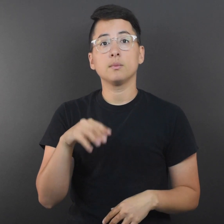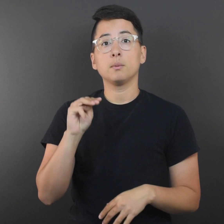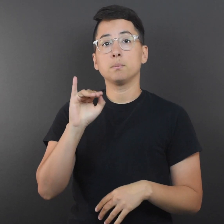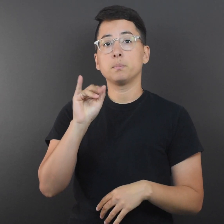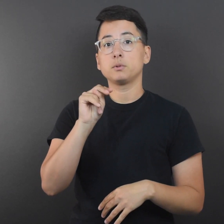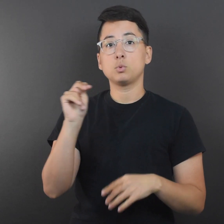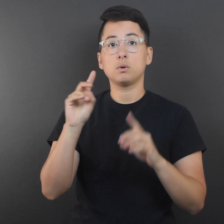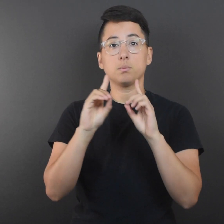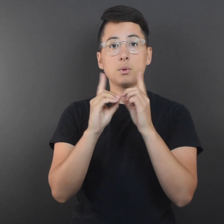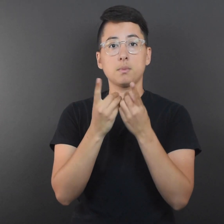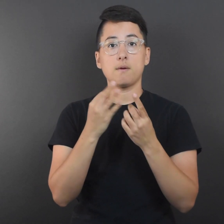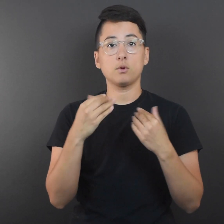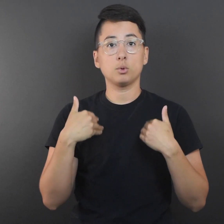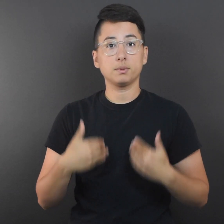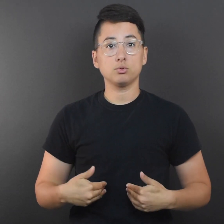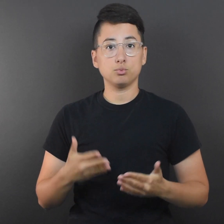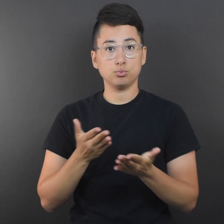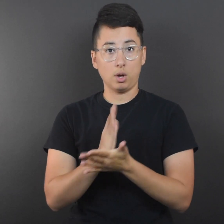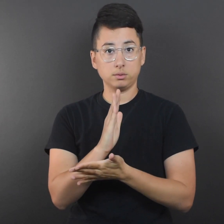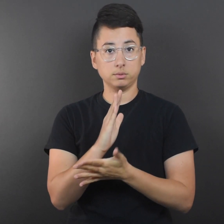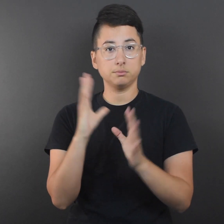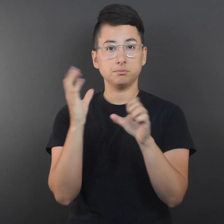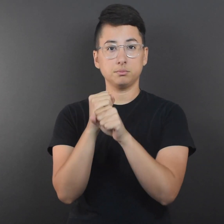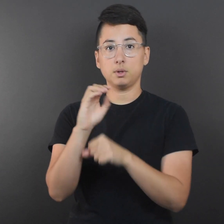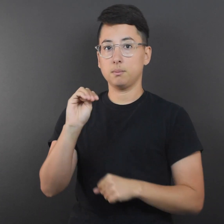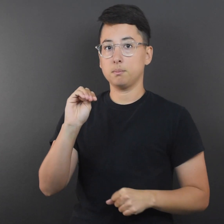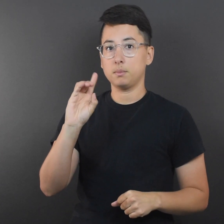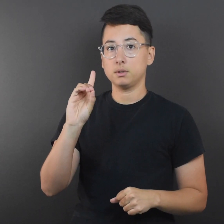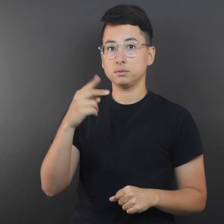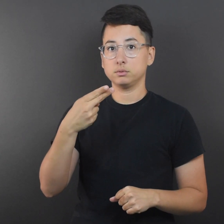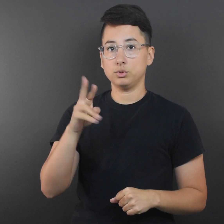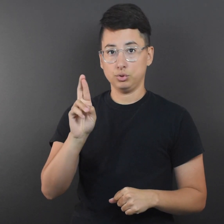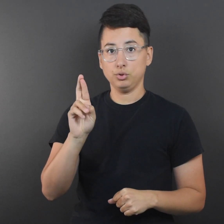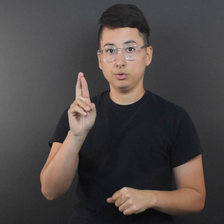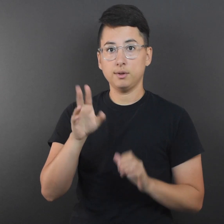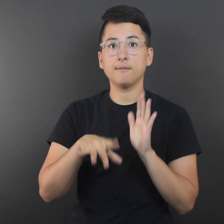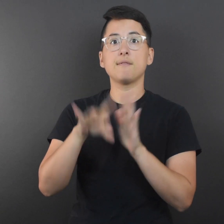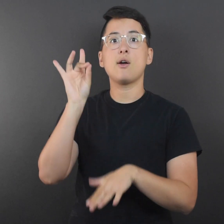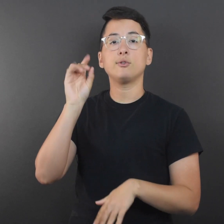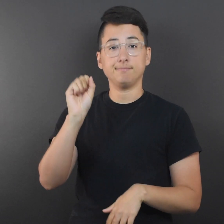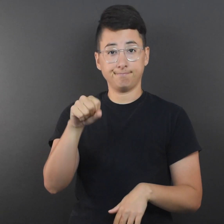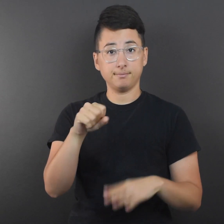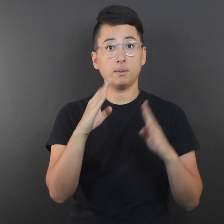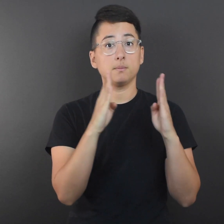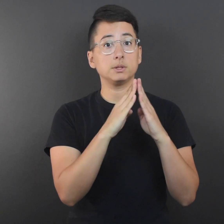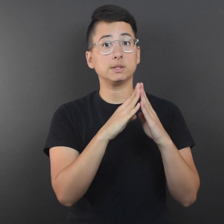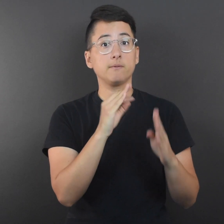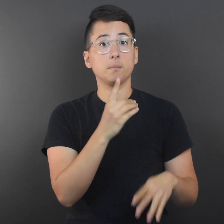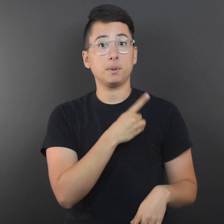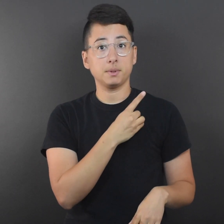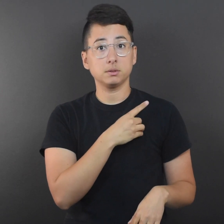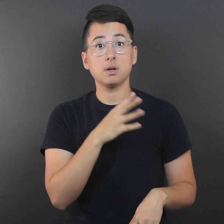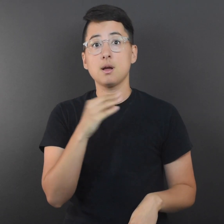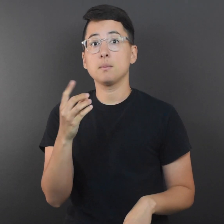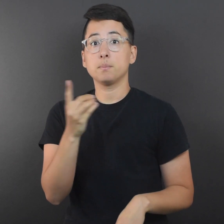Following a two-year investigation, the Minnesota Department of Human Rights (MDHR) found that